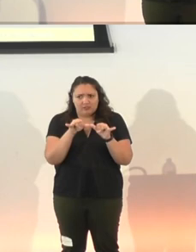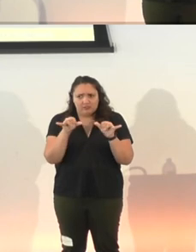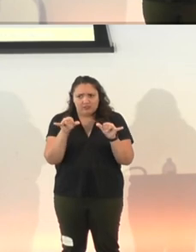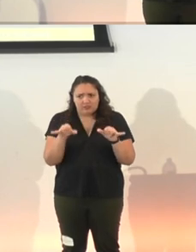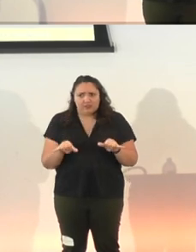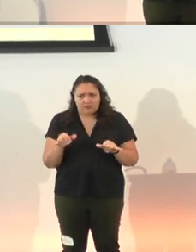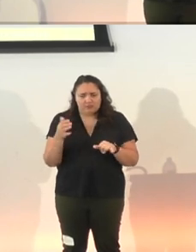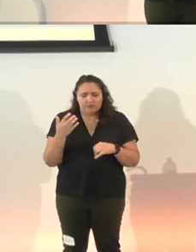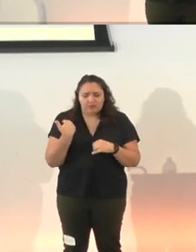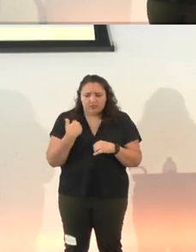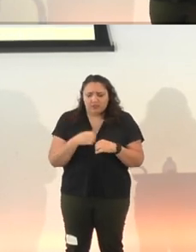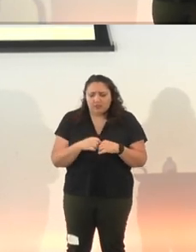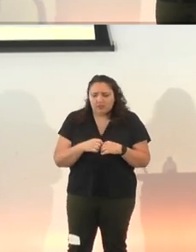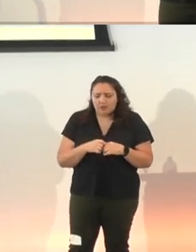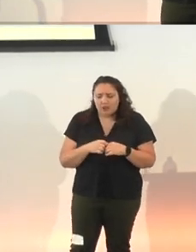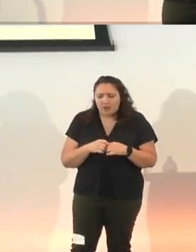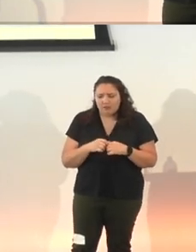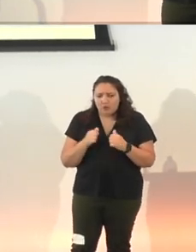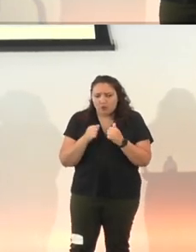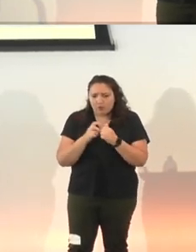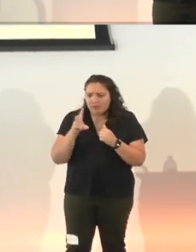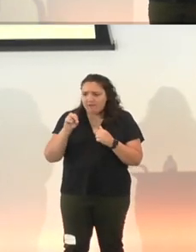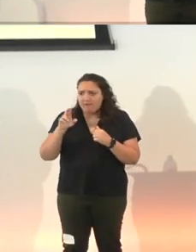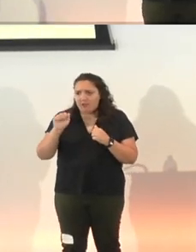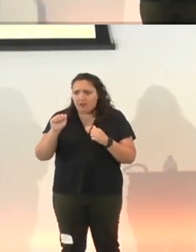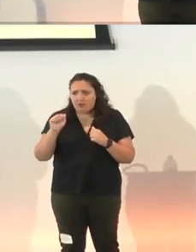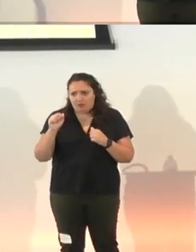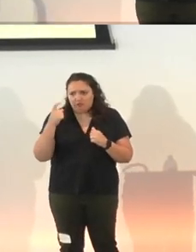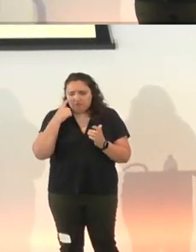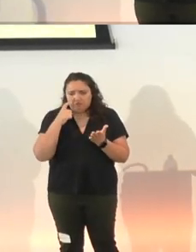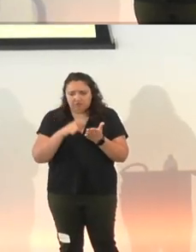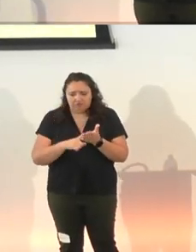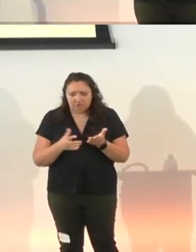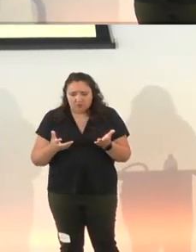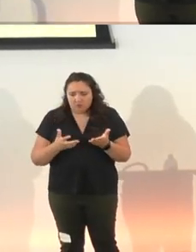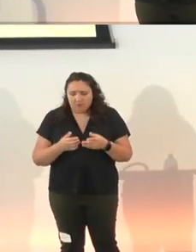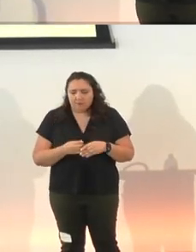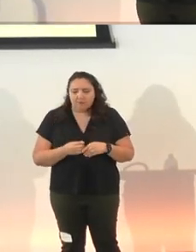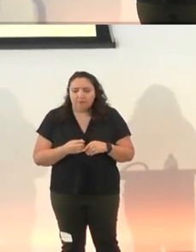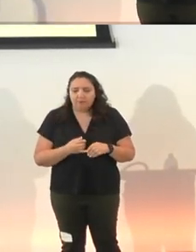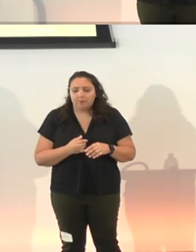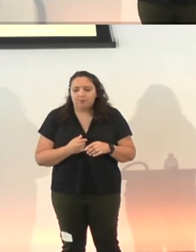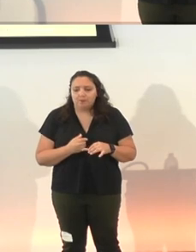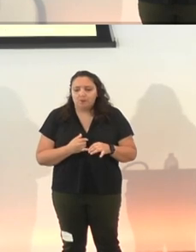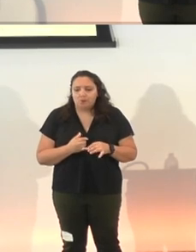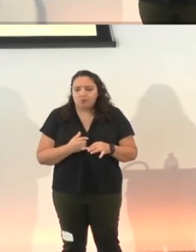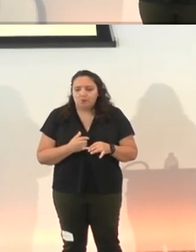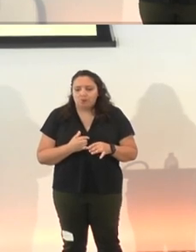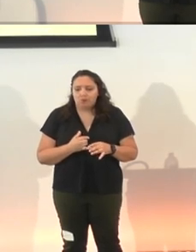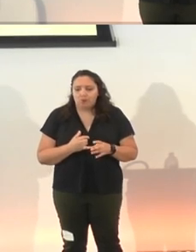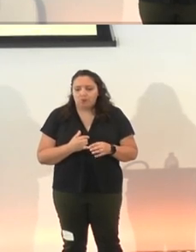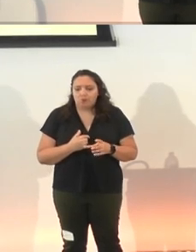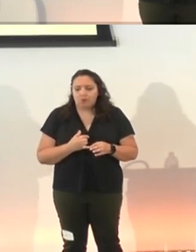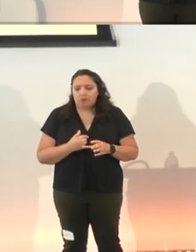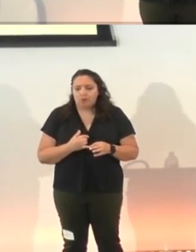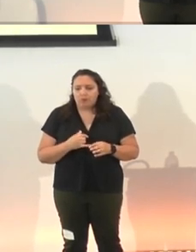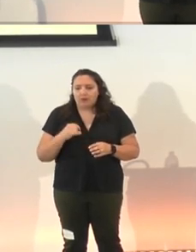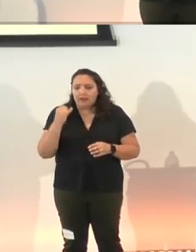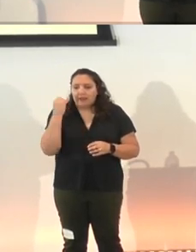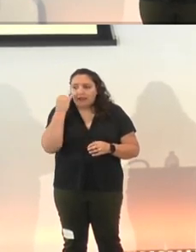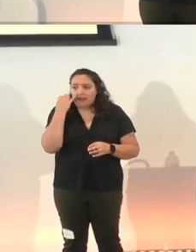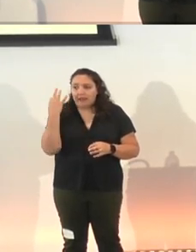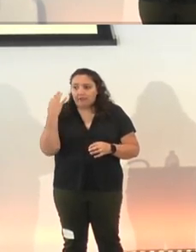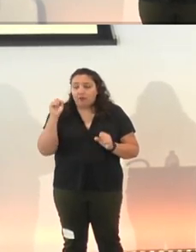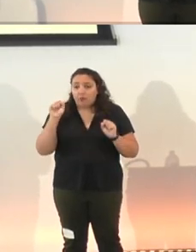so with VERA, what we can see is if we can actually create variations in captioning systems